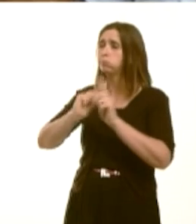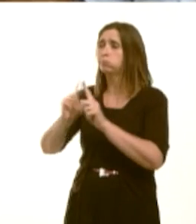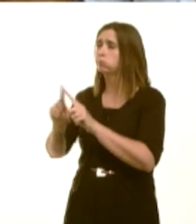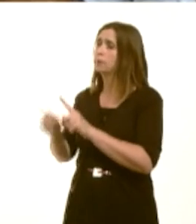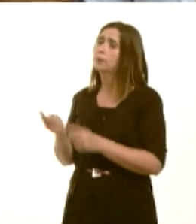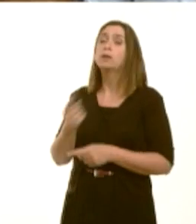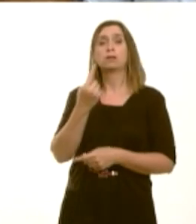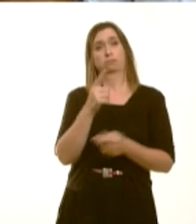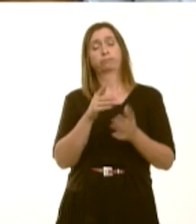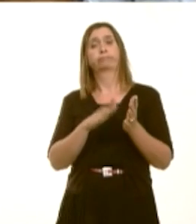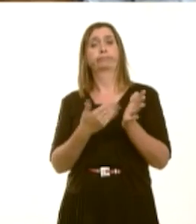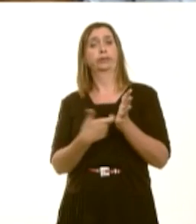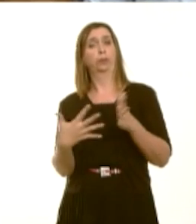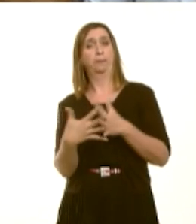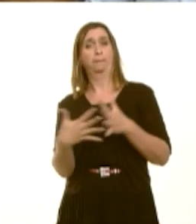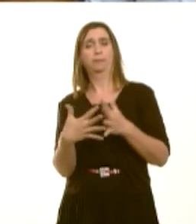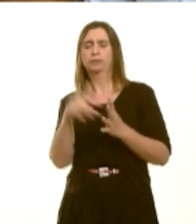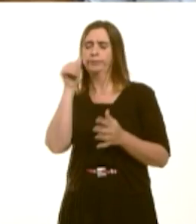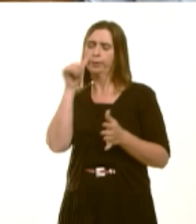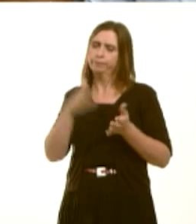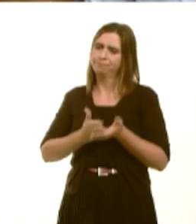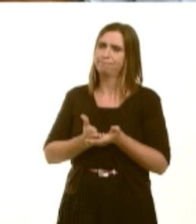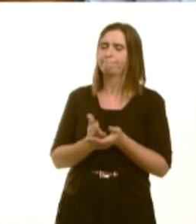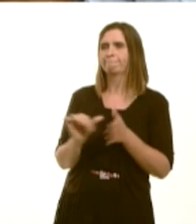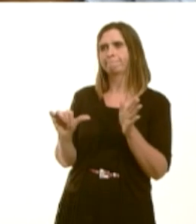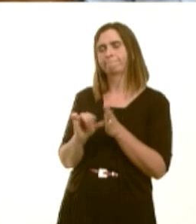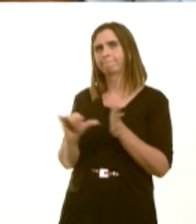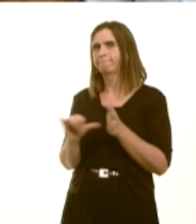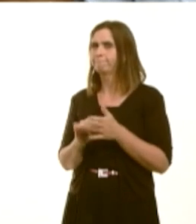is oneówho are going through a particularly difficult time. I think thatís something